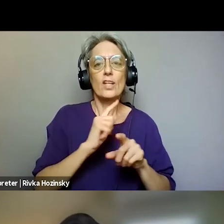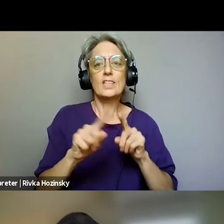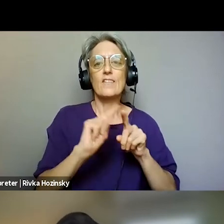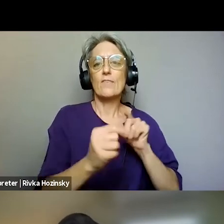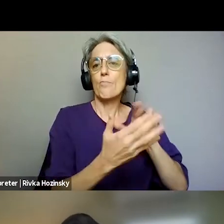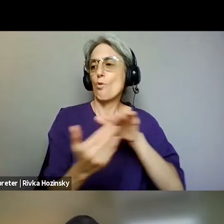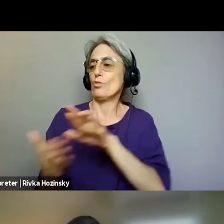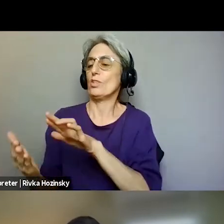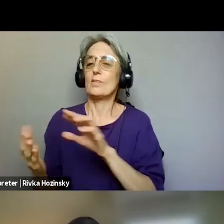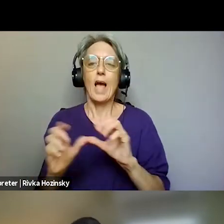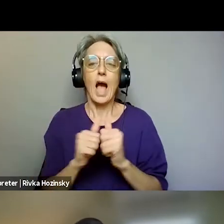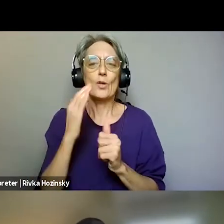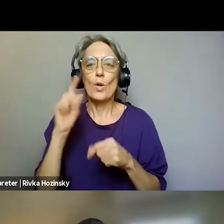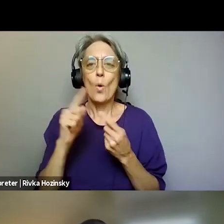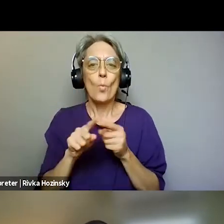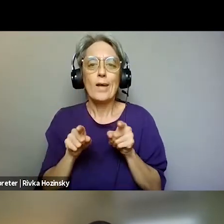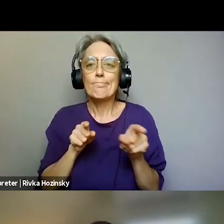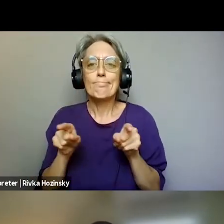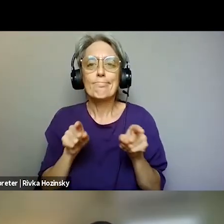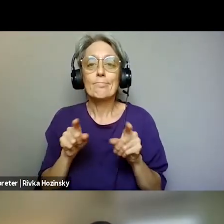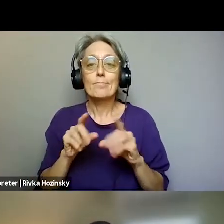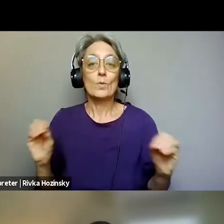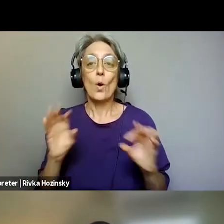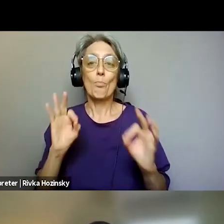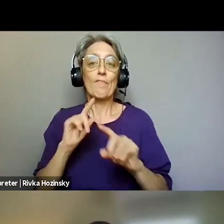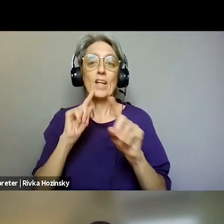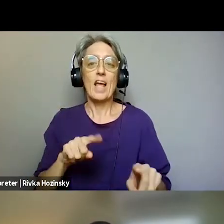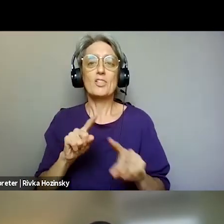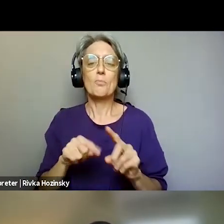to this but, i would love to hear your thoughts. >> [DR. HILARY BROWN:] I think it's a great and